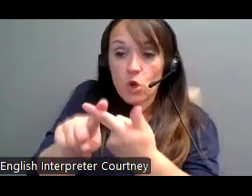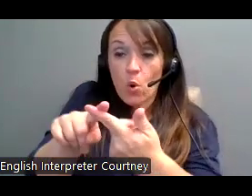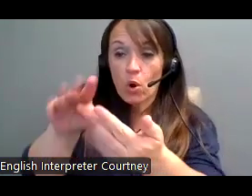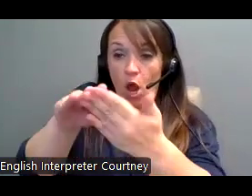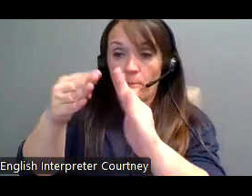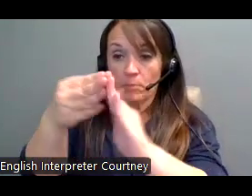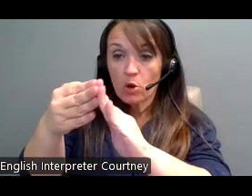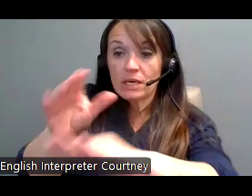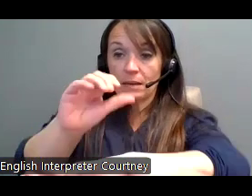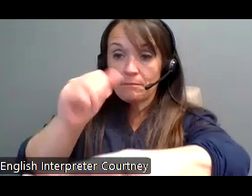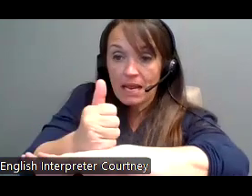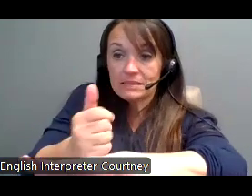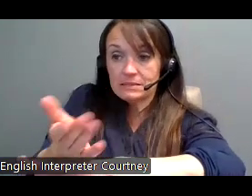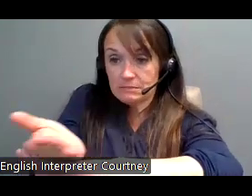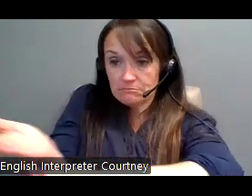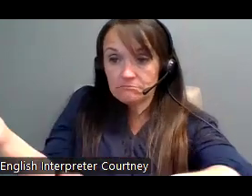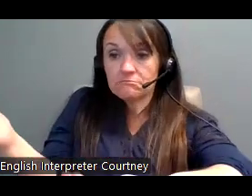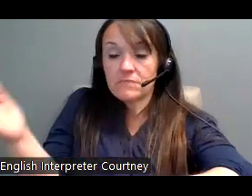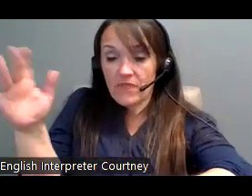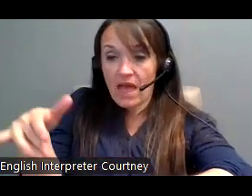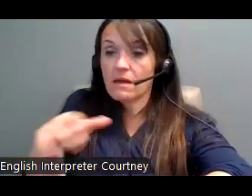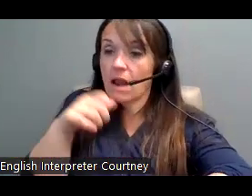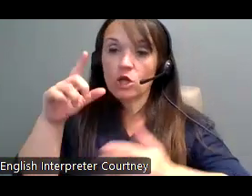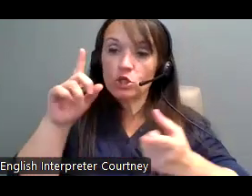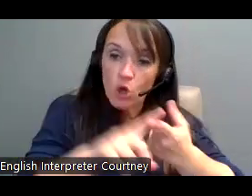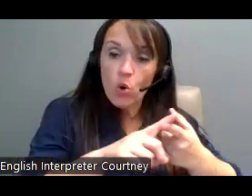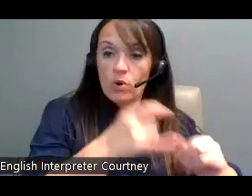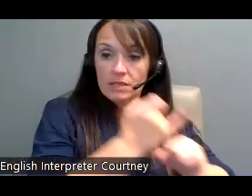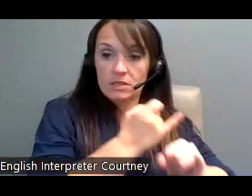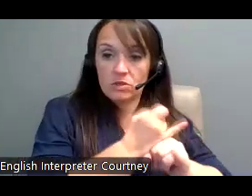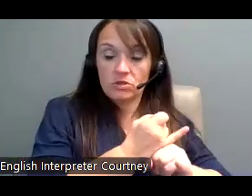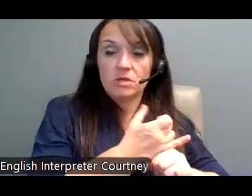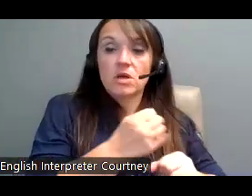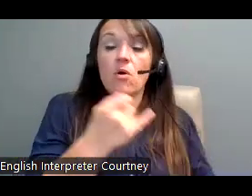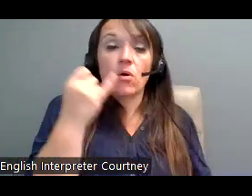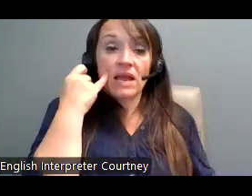You want to make sure again that you know, are you choosing to be in an institution,